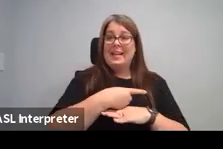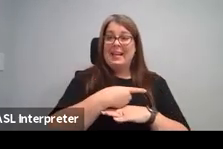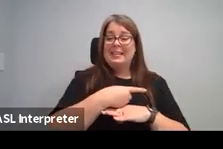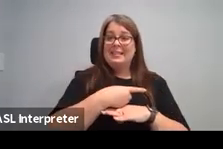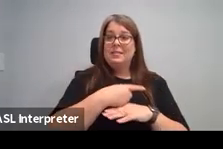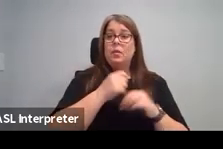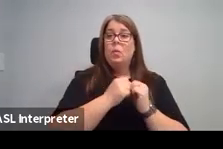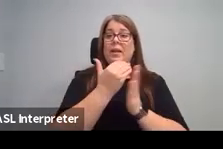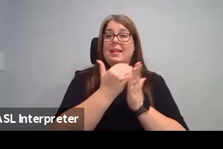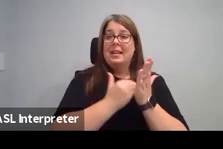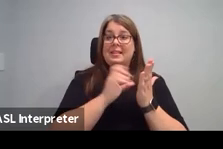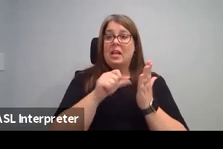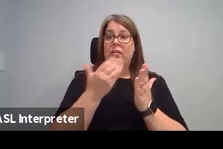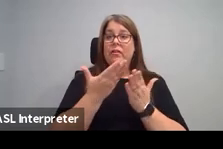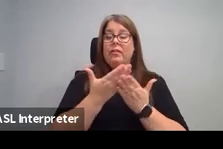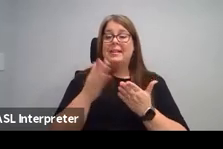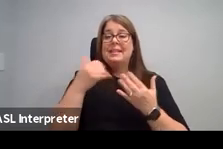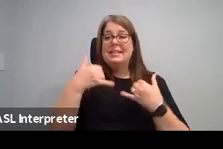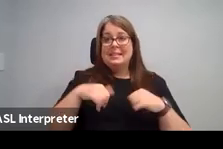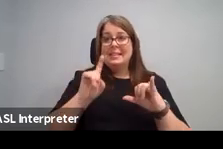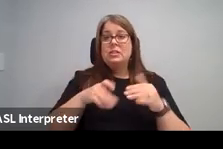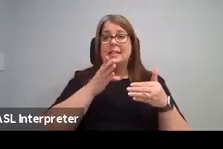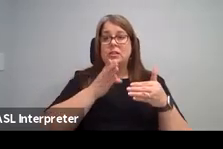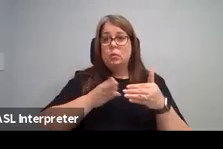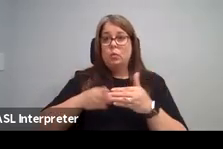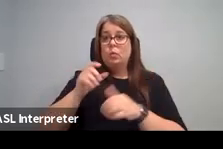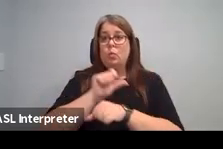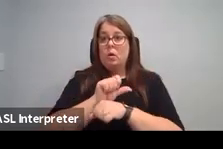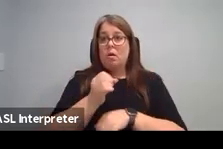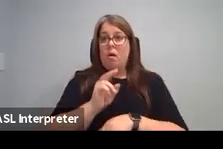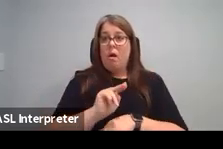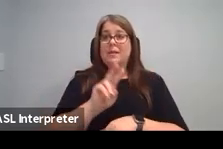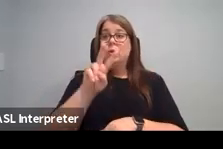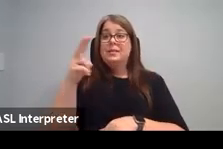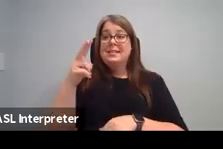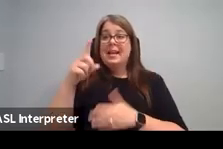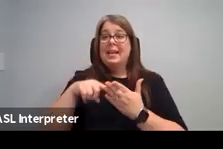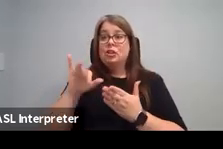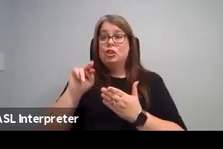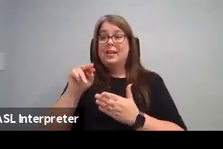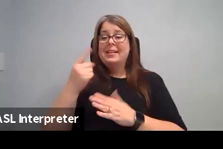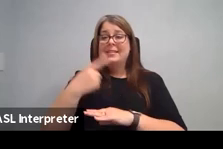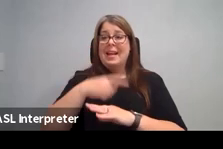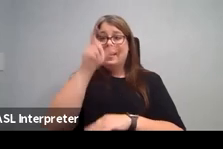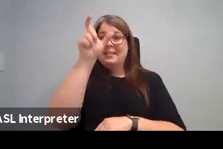Jewyl Alderson Clarke, SDCOE: And then there's a column for the second check in date. So when they come in the second time you can look at the notes you had from the first time and where there's been growth.